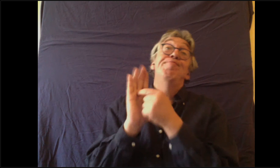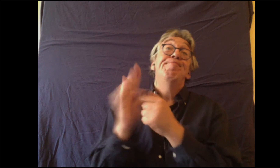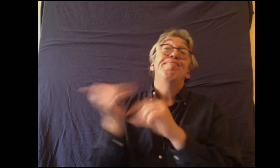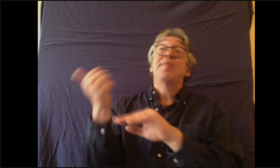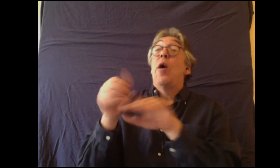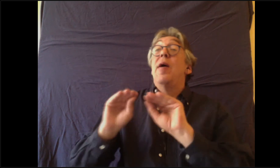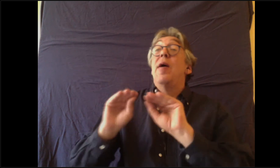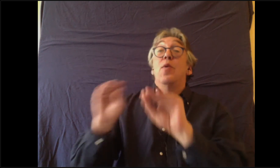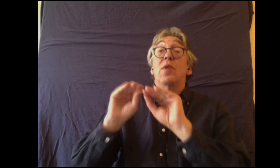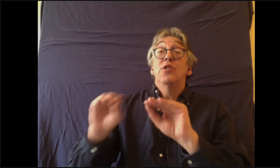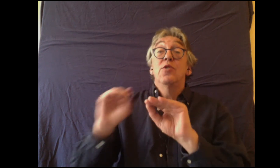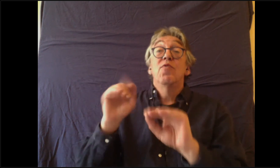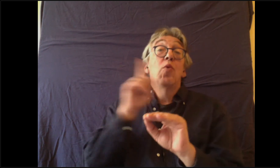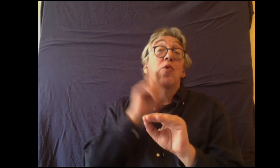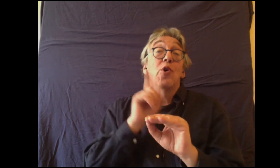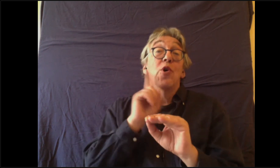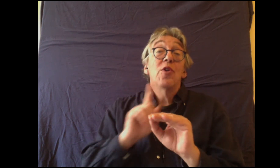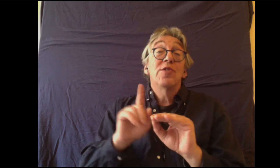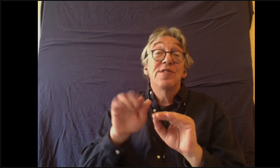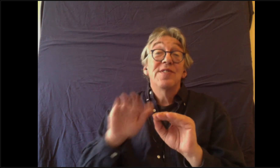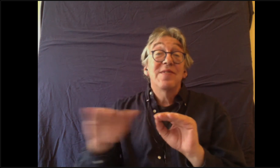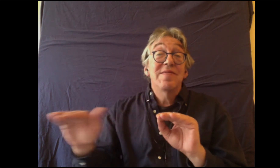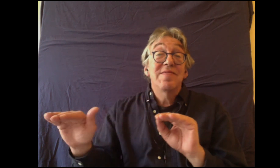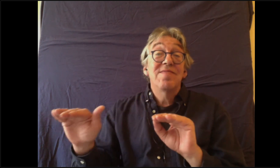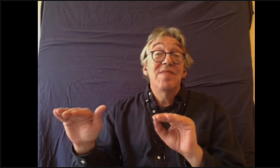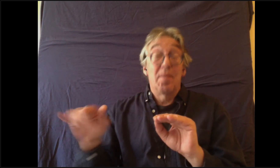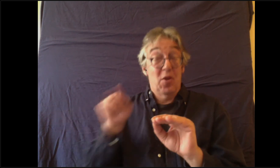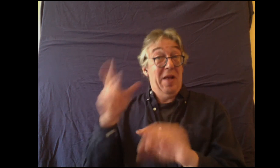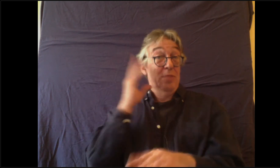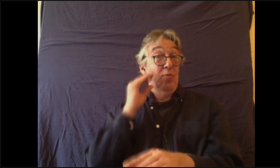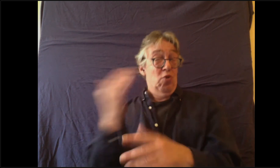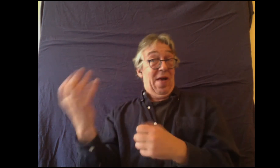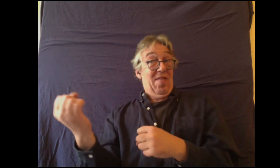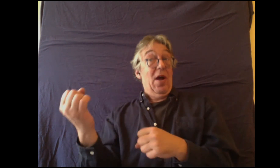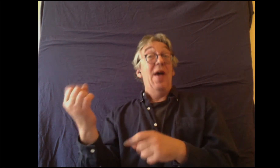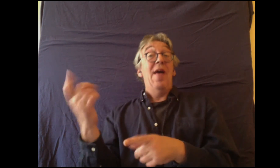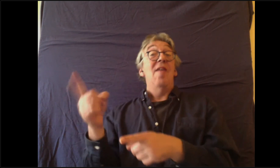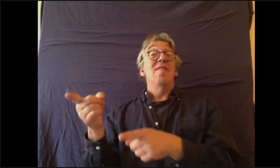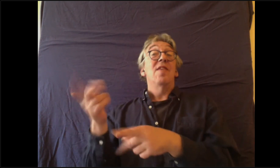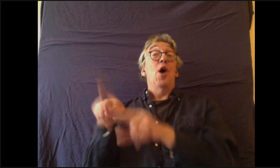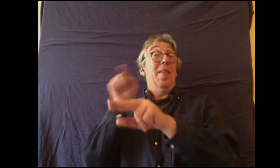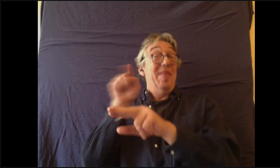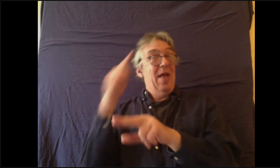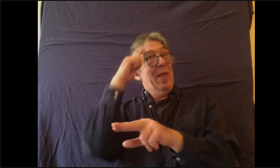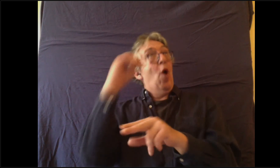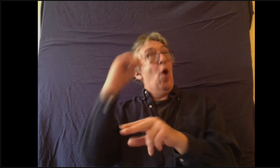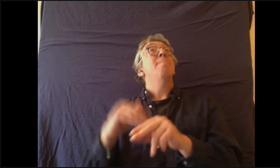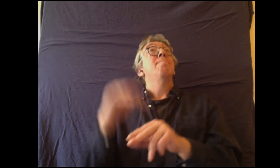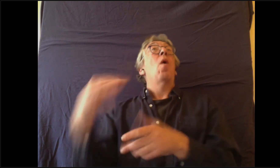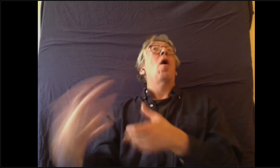And if we make them more inclusive as acting in local communities,